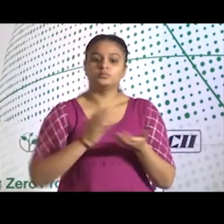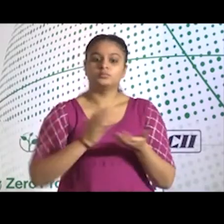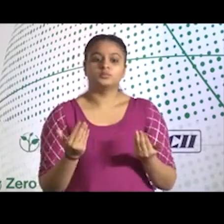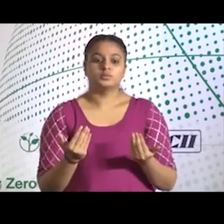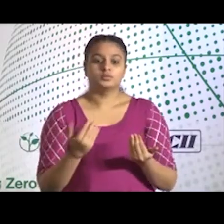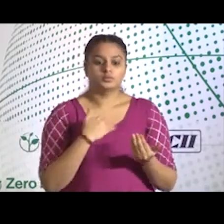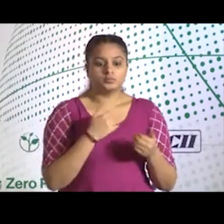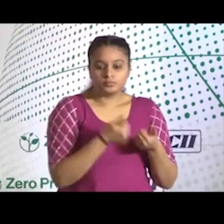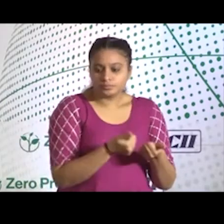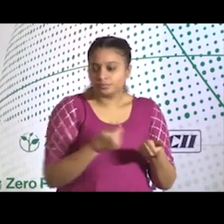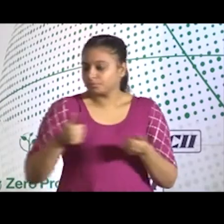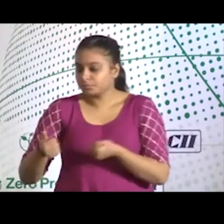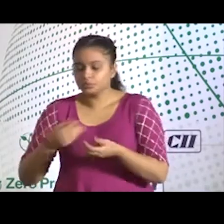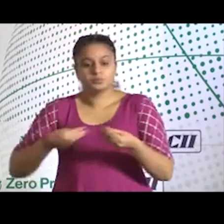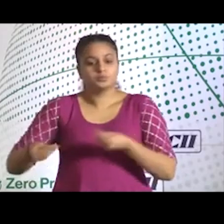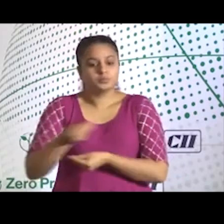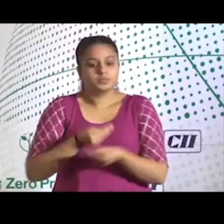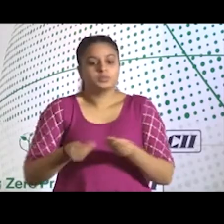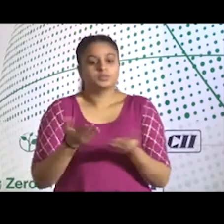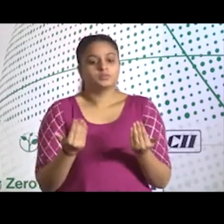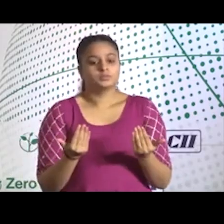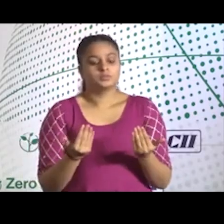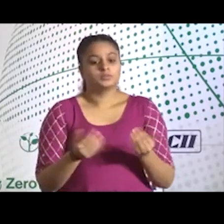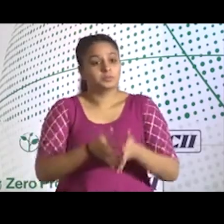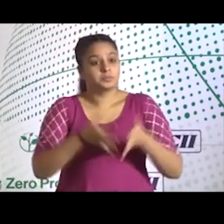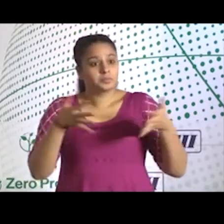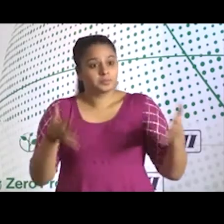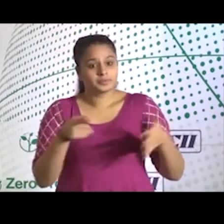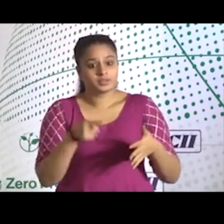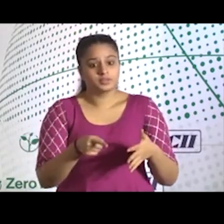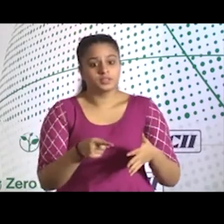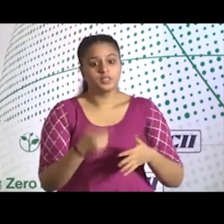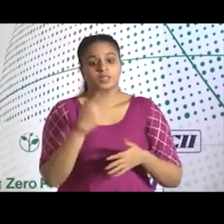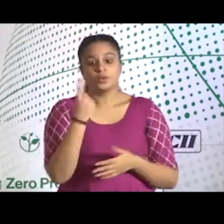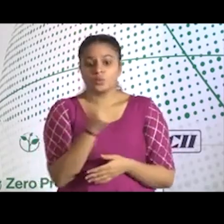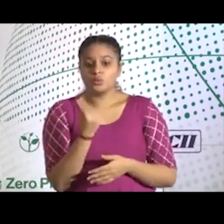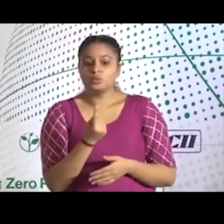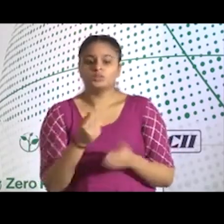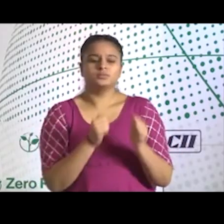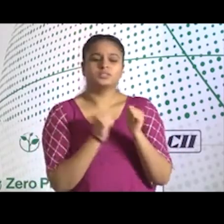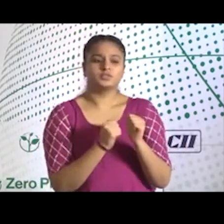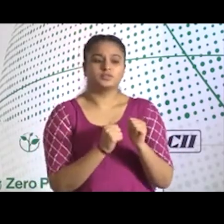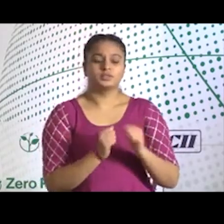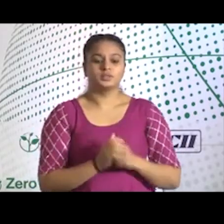in greater impact. What we will be making if we are right, if we are doing it all over it all alone,